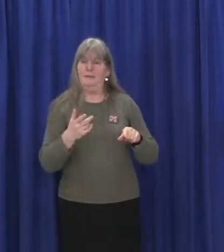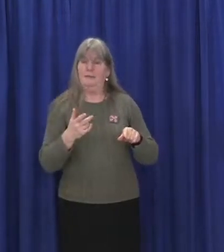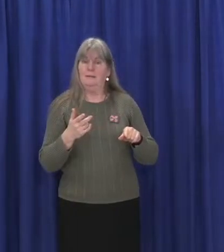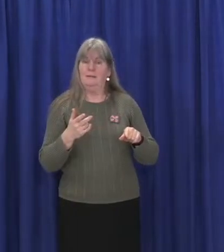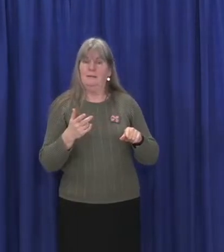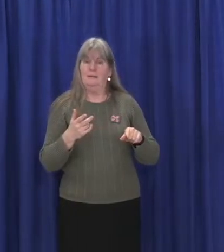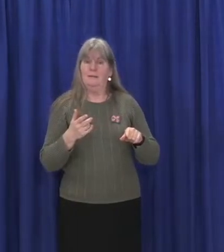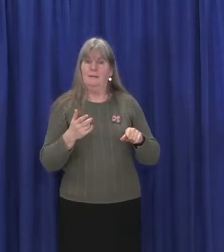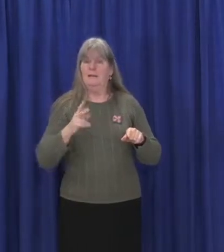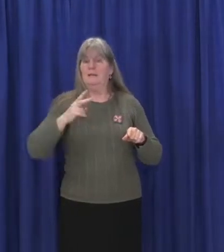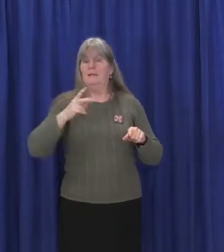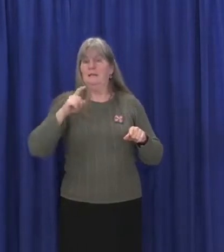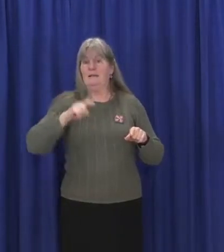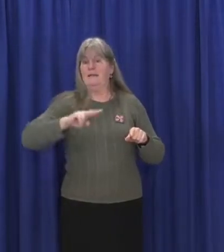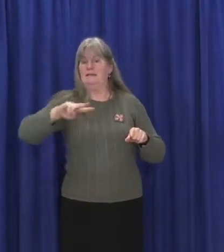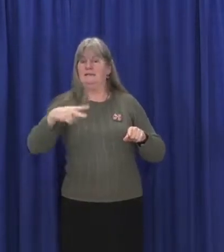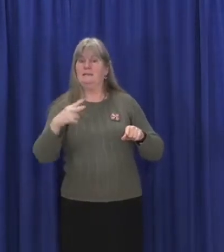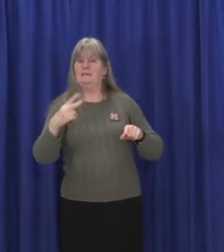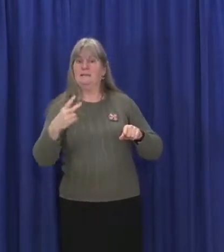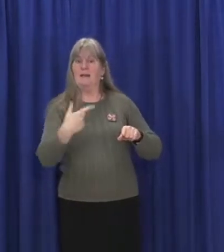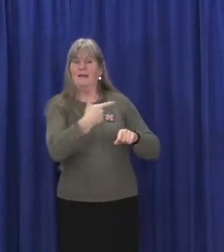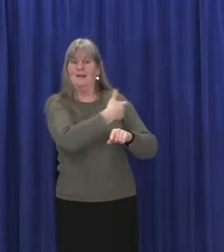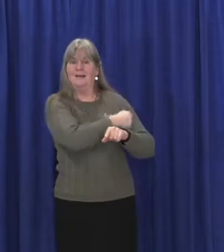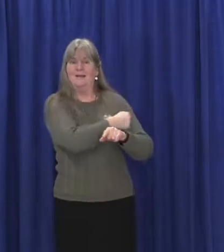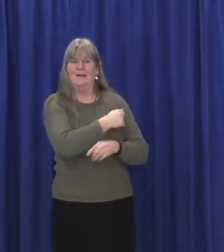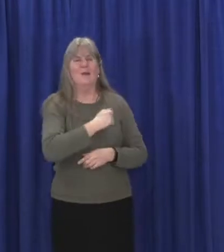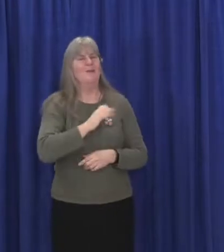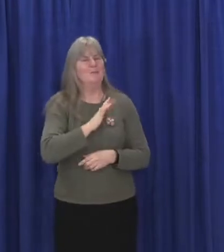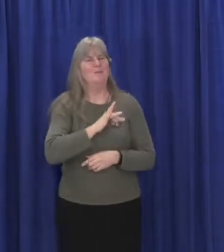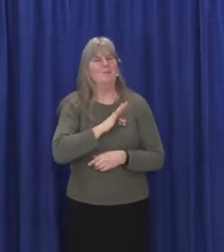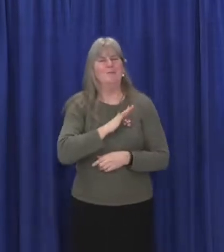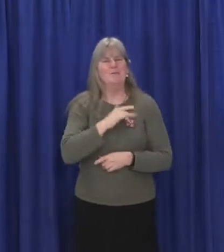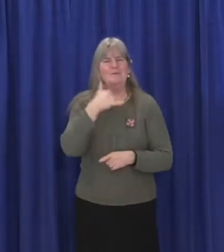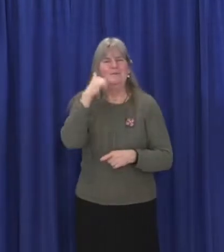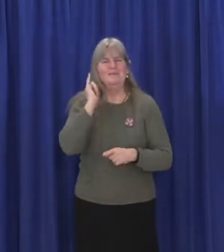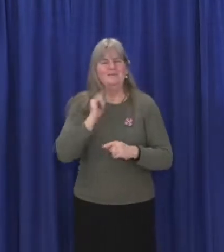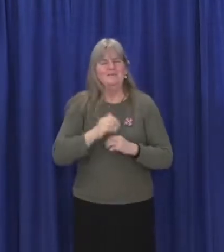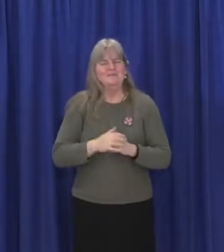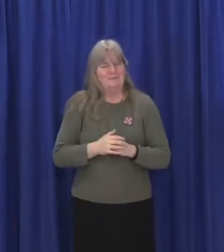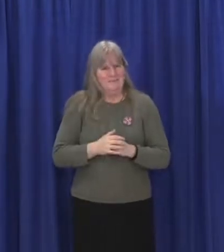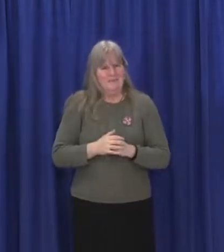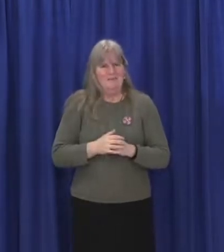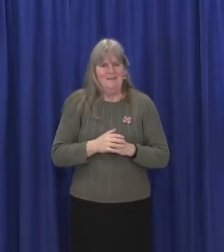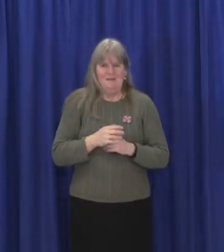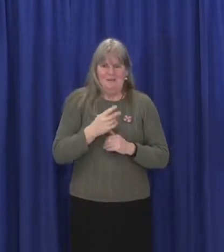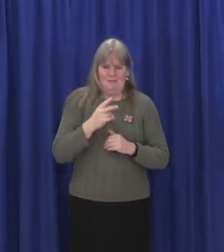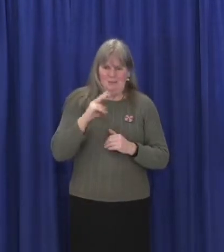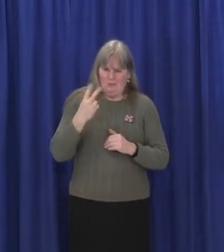getting their second dose. And I think that's really exciting for our territory, that we'll have children with two doses of the safe,